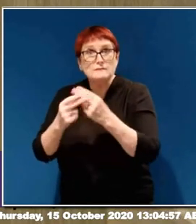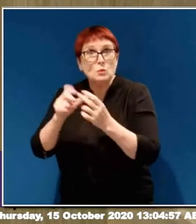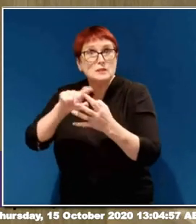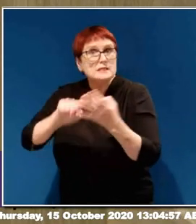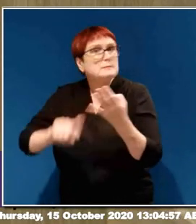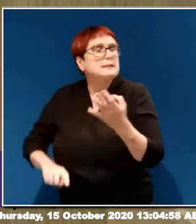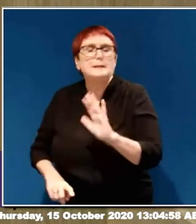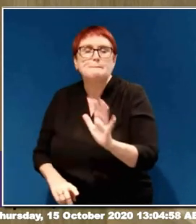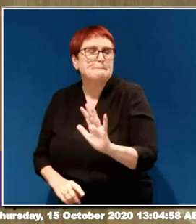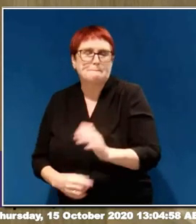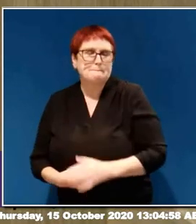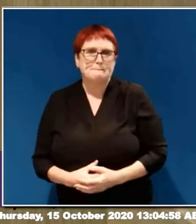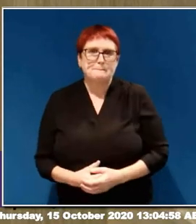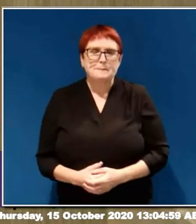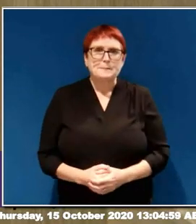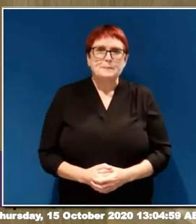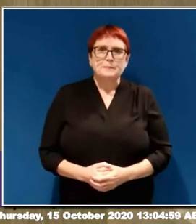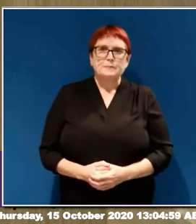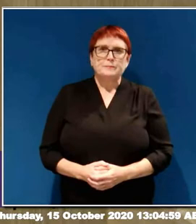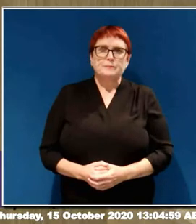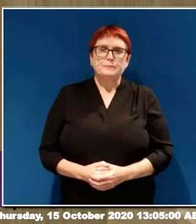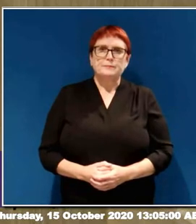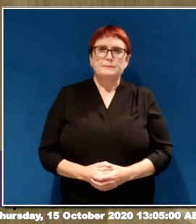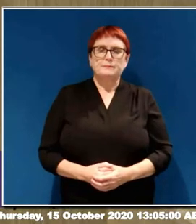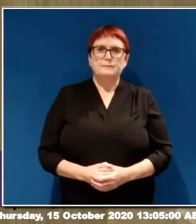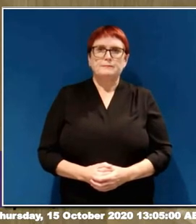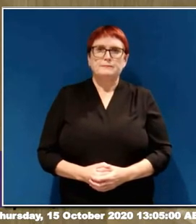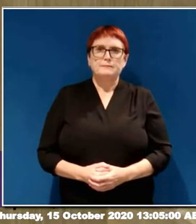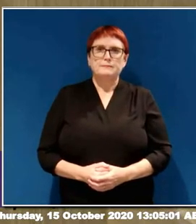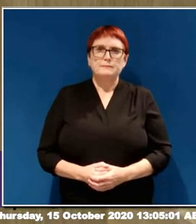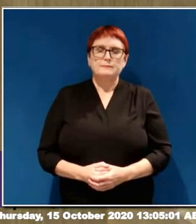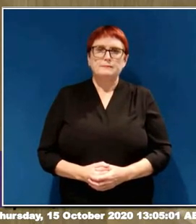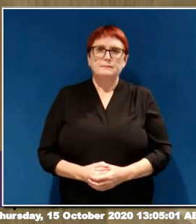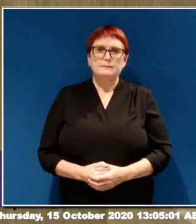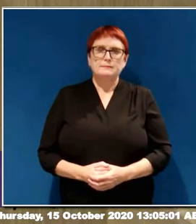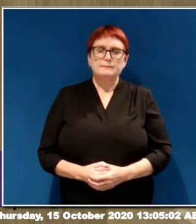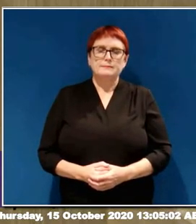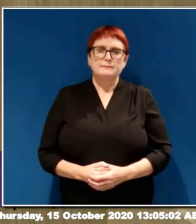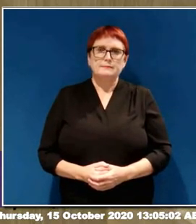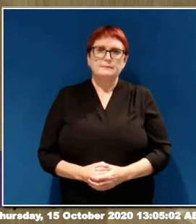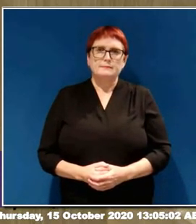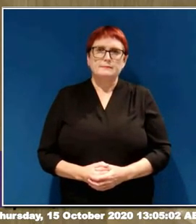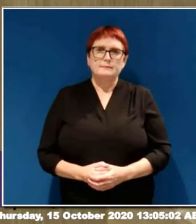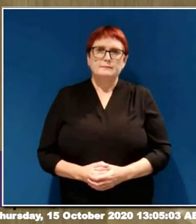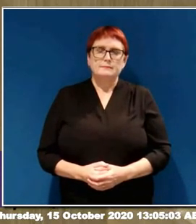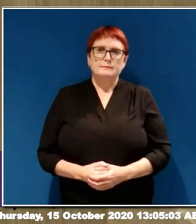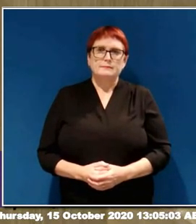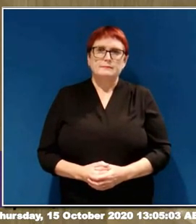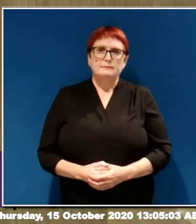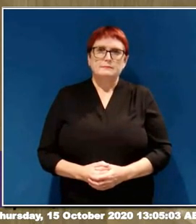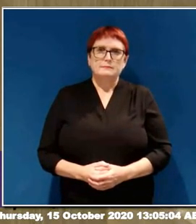you know, the fact that a student may have even an implied disability,